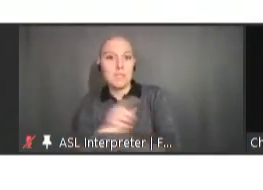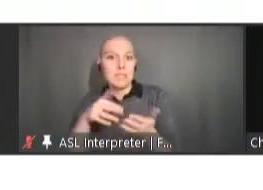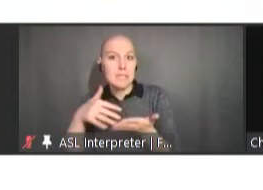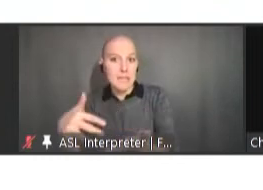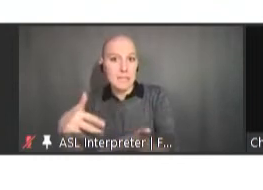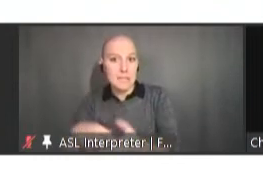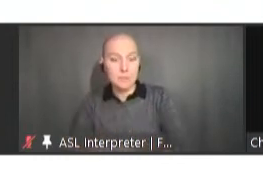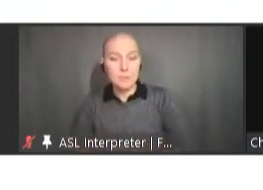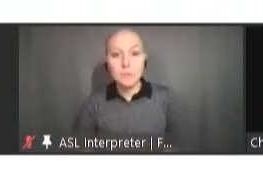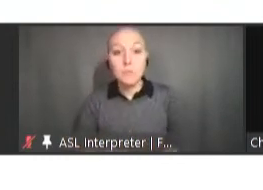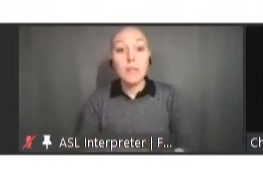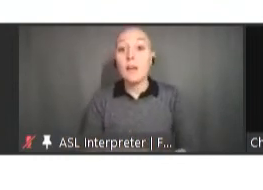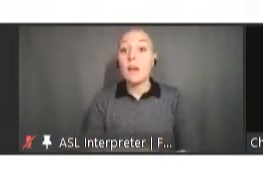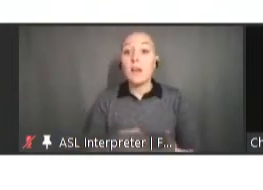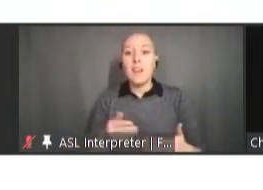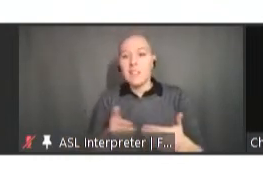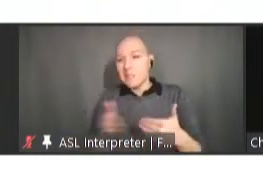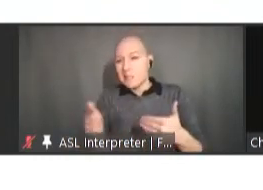was conducted and our results. So, next slide.